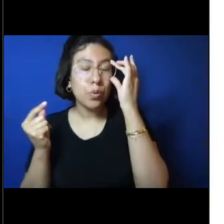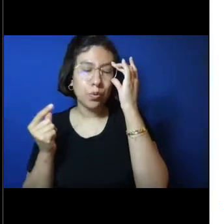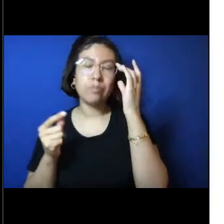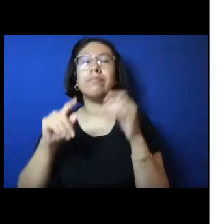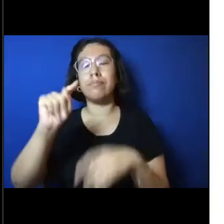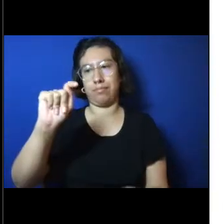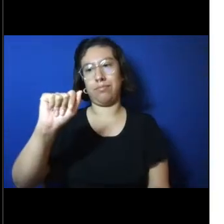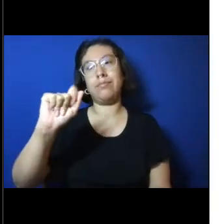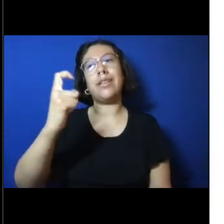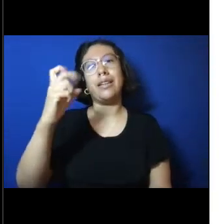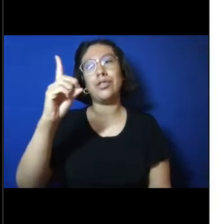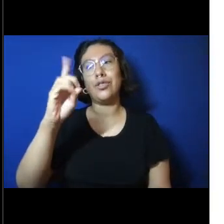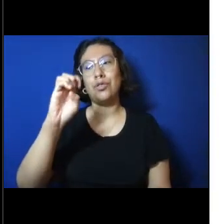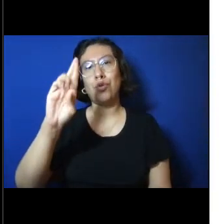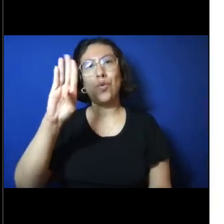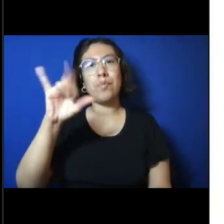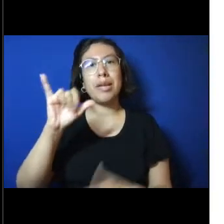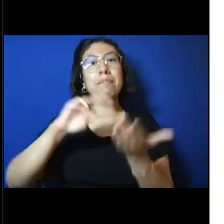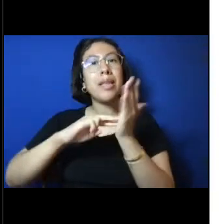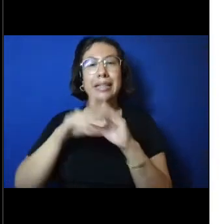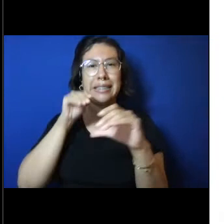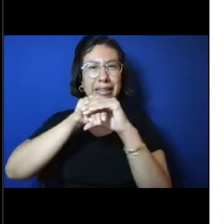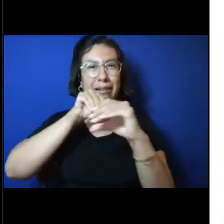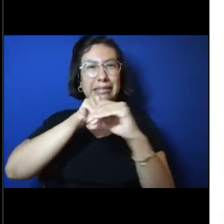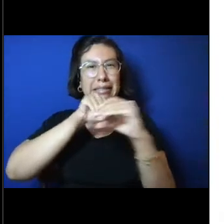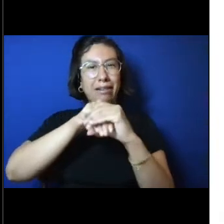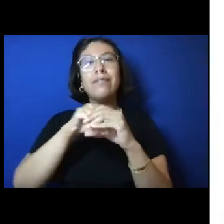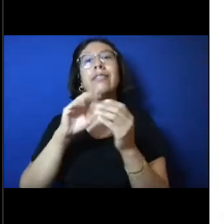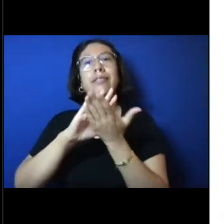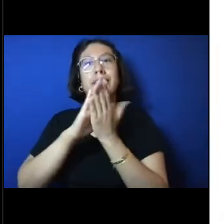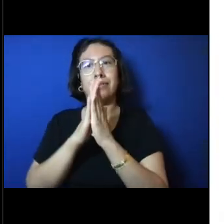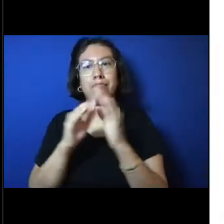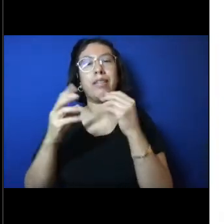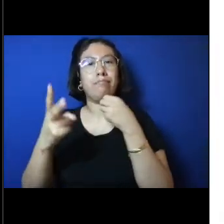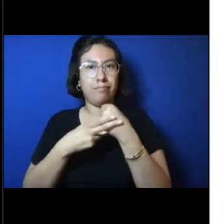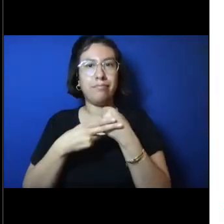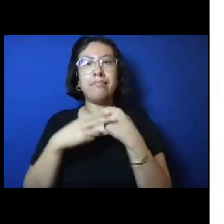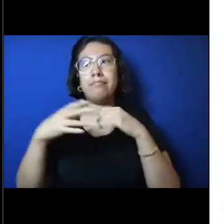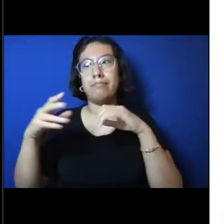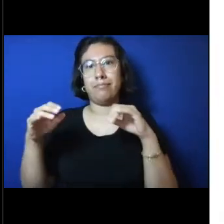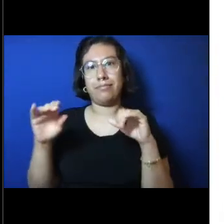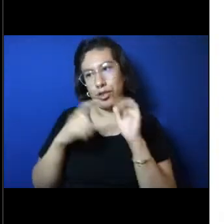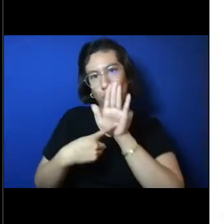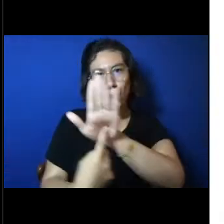and save them for educational purposes and demonstrations, and to show you all sea turtles.